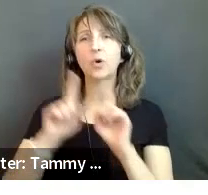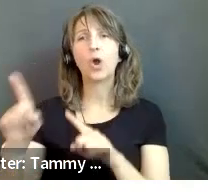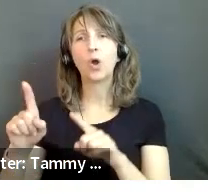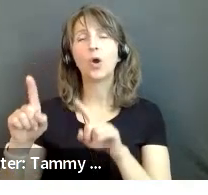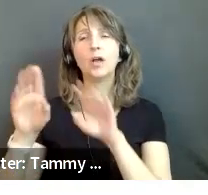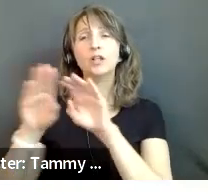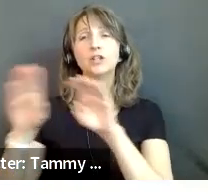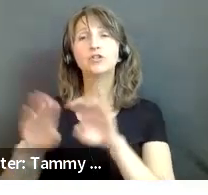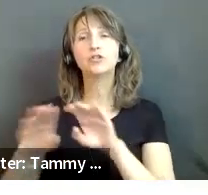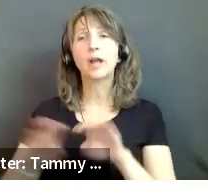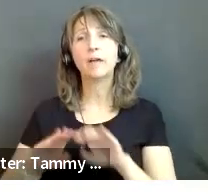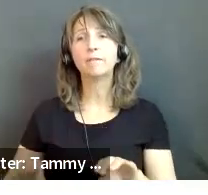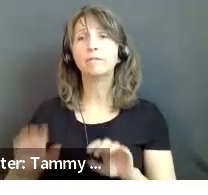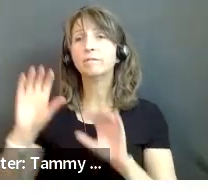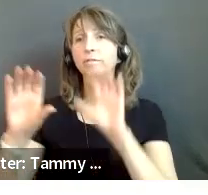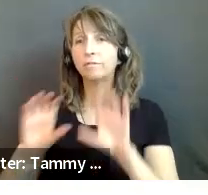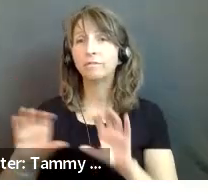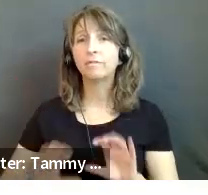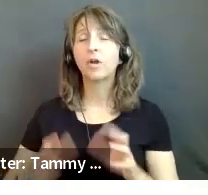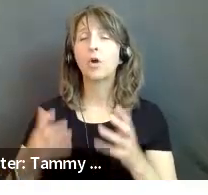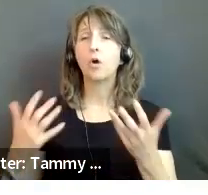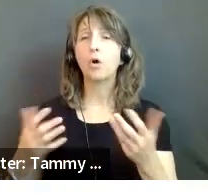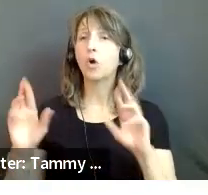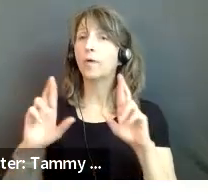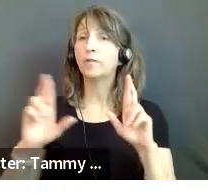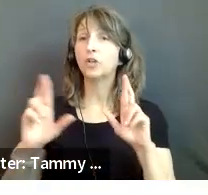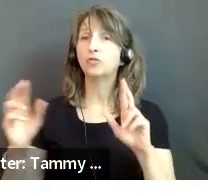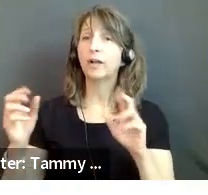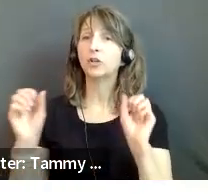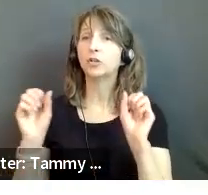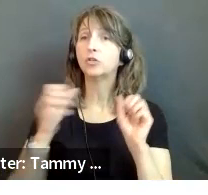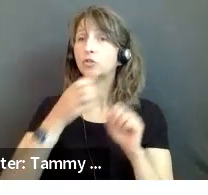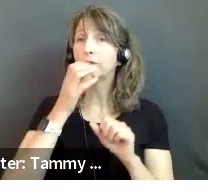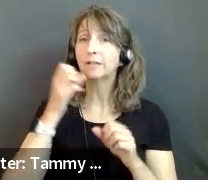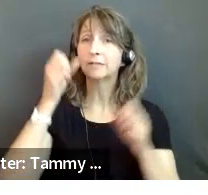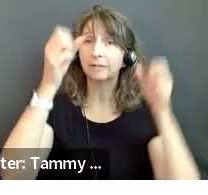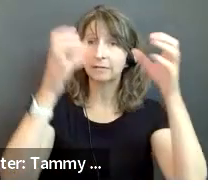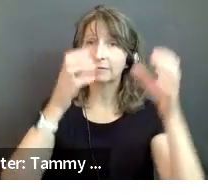You know, restock the the fridges with the drinks. And also go out and measure.